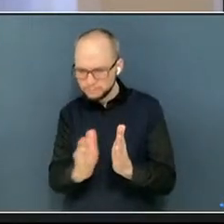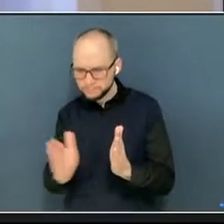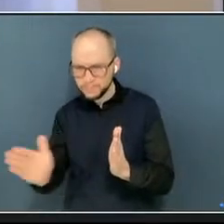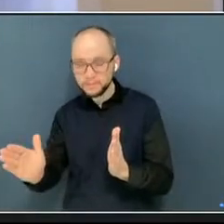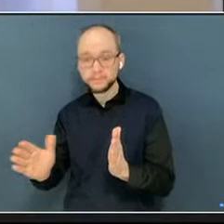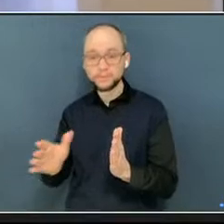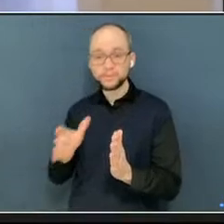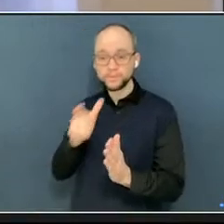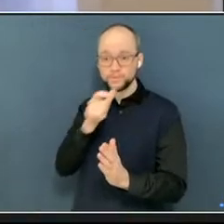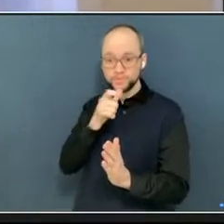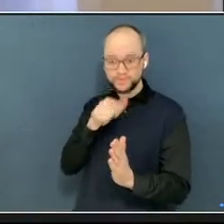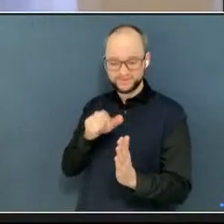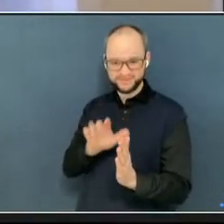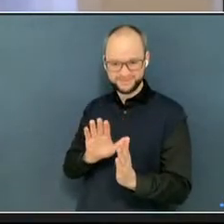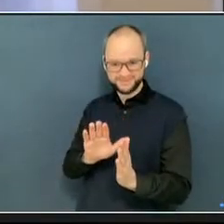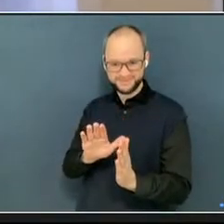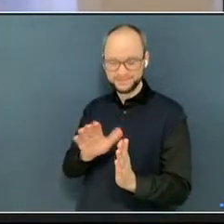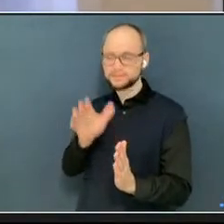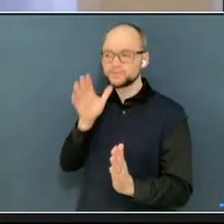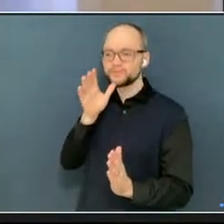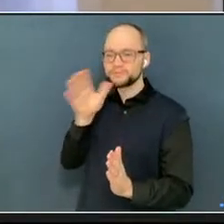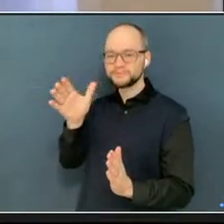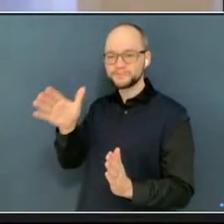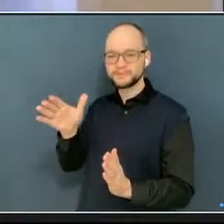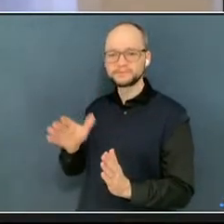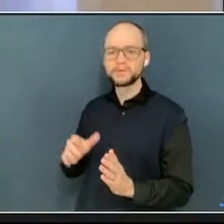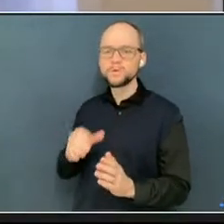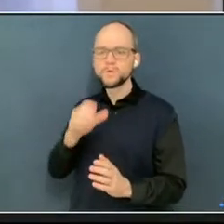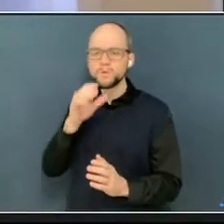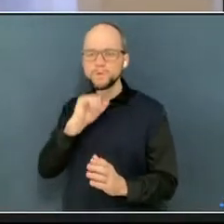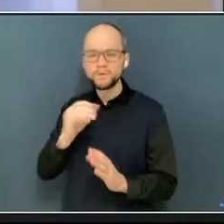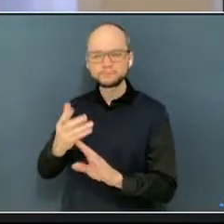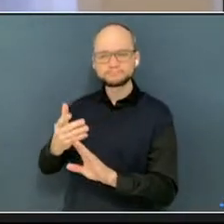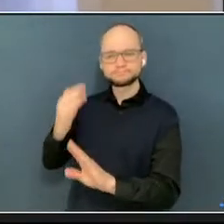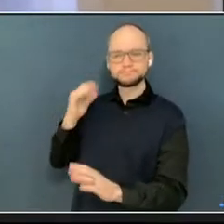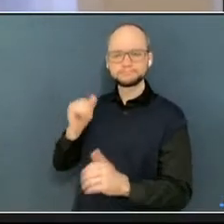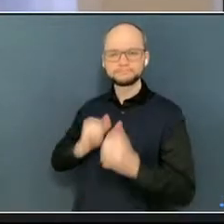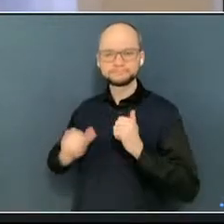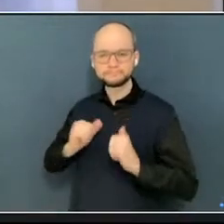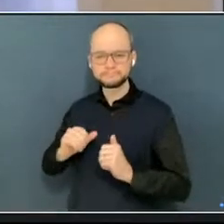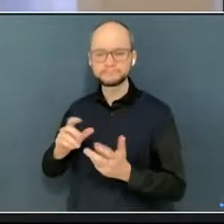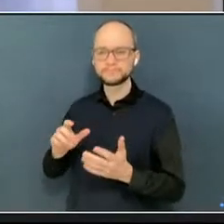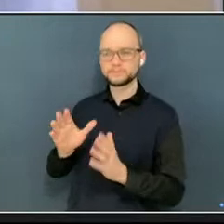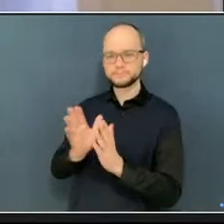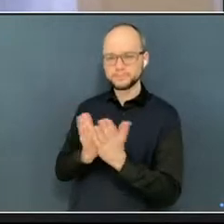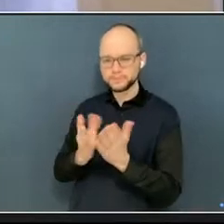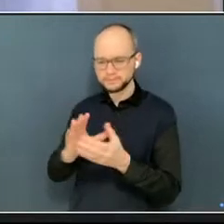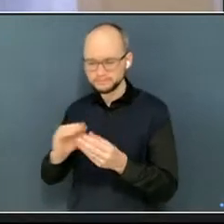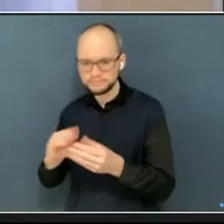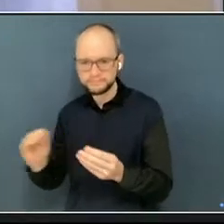Old novels, plays, books of travel. There was sentimental journey to France and Italy.